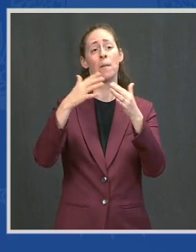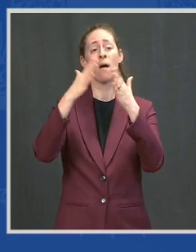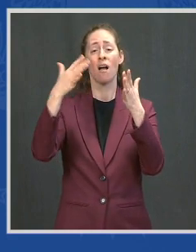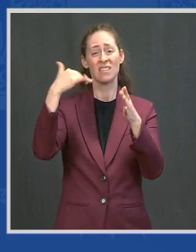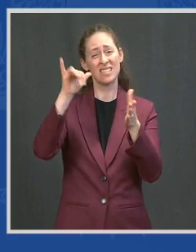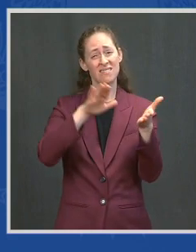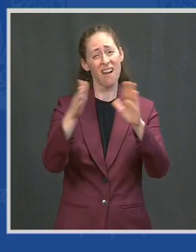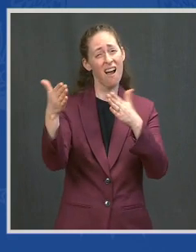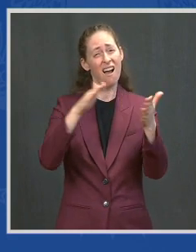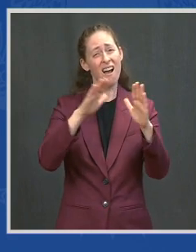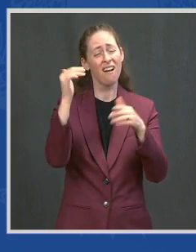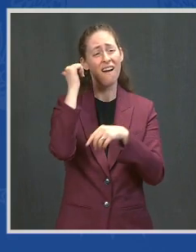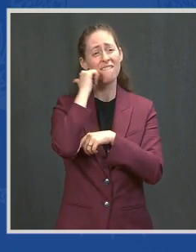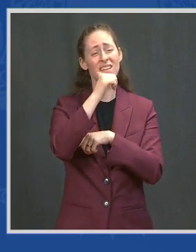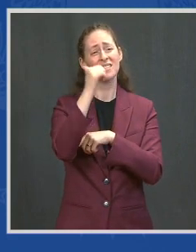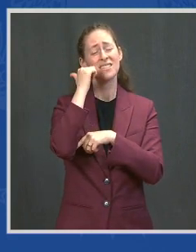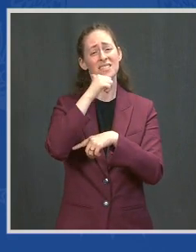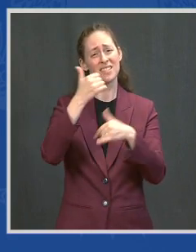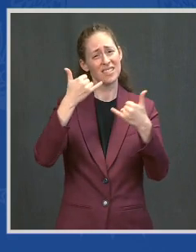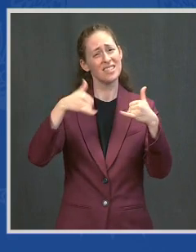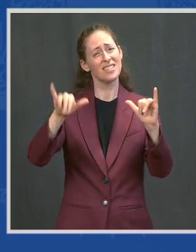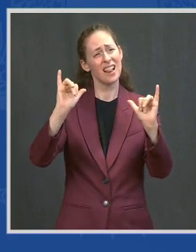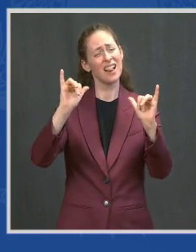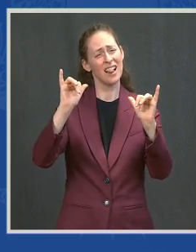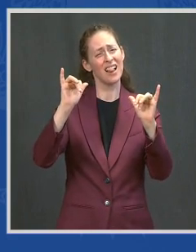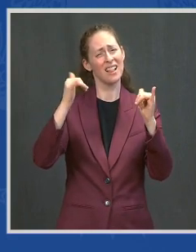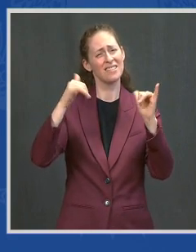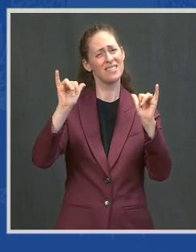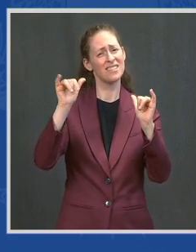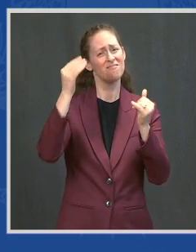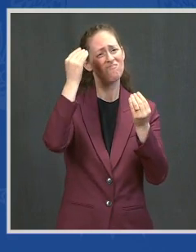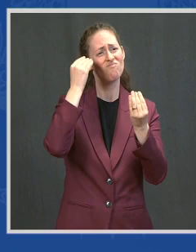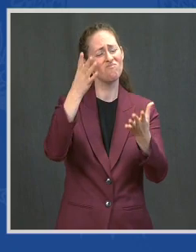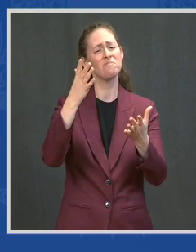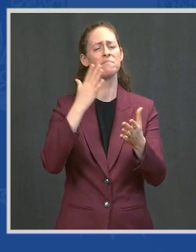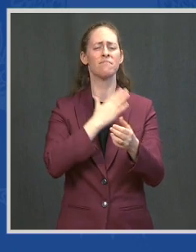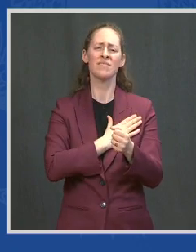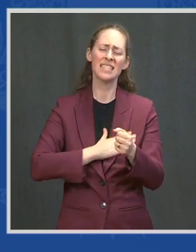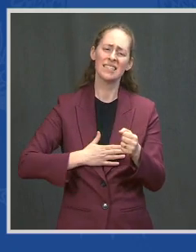from long stretches of the time. Look, even if your chance --